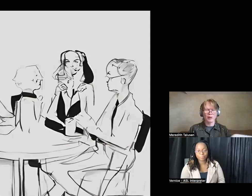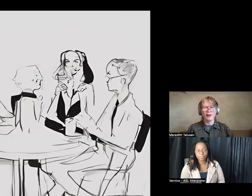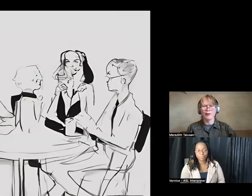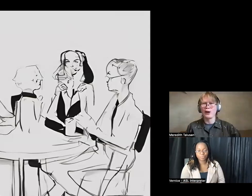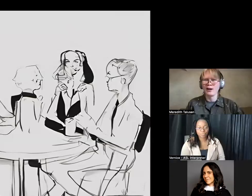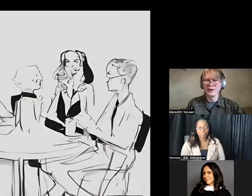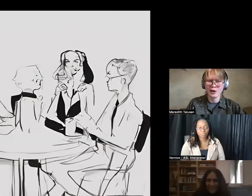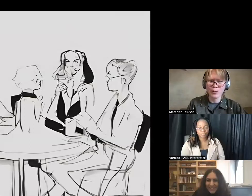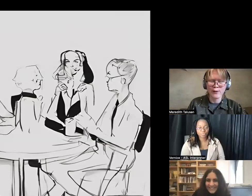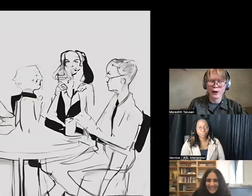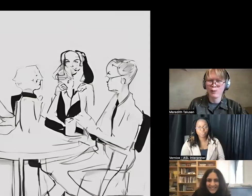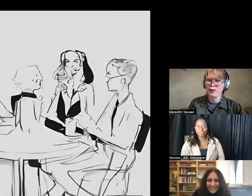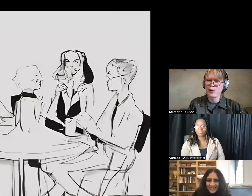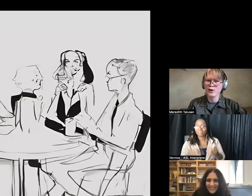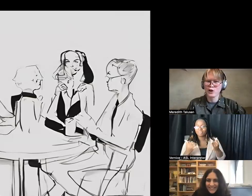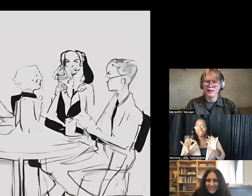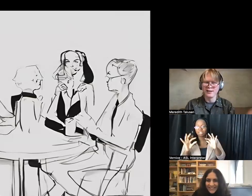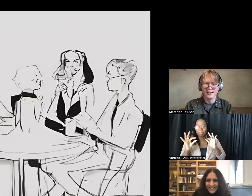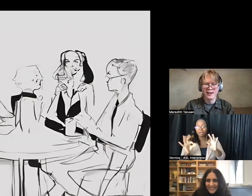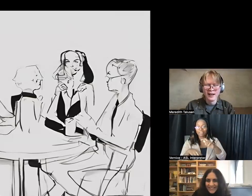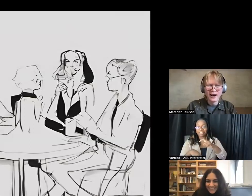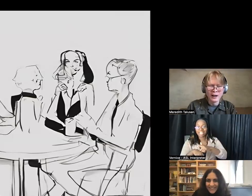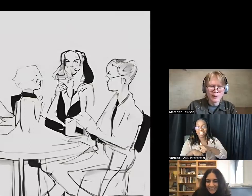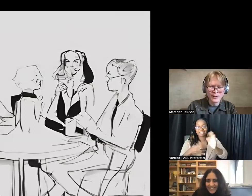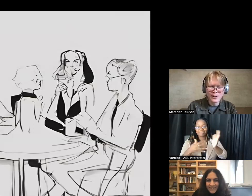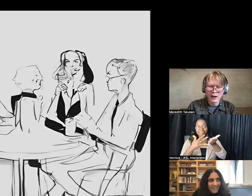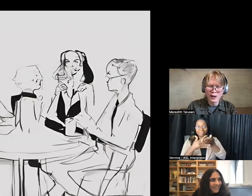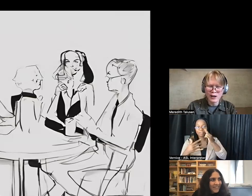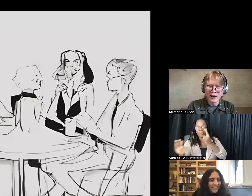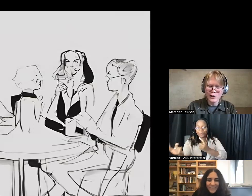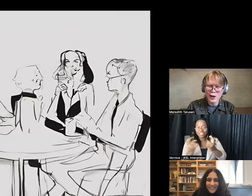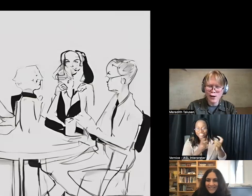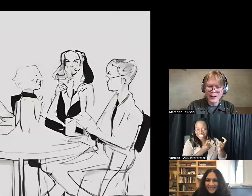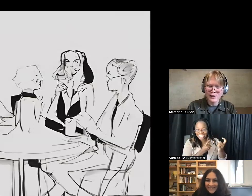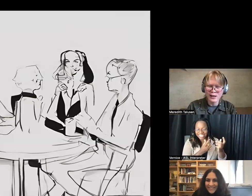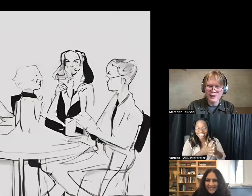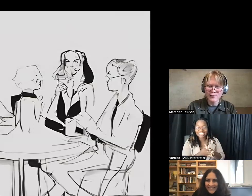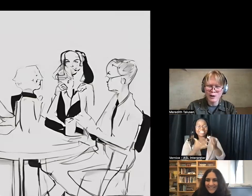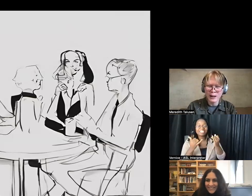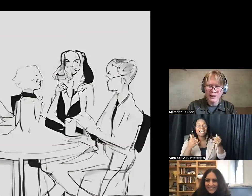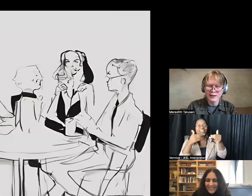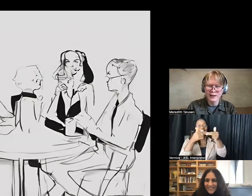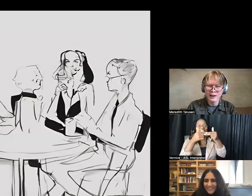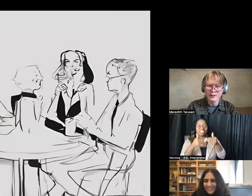my prescribed time to break for a couple of questions.